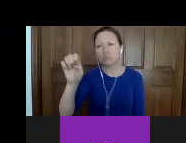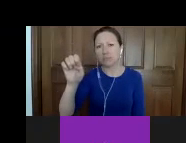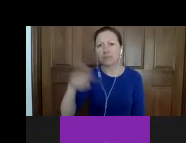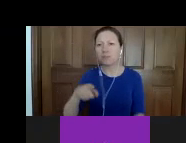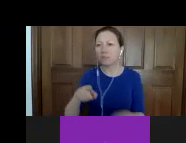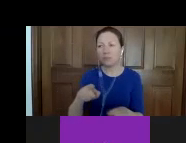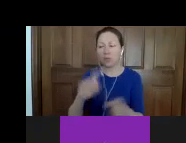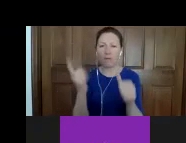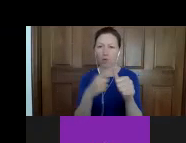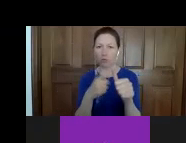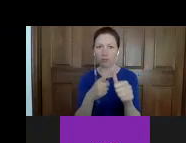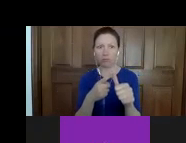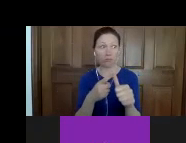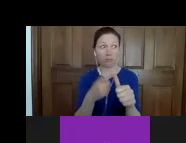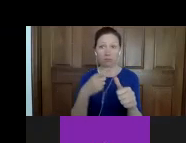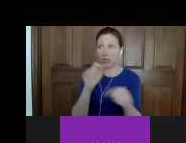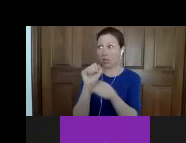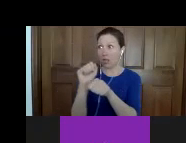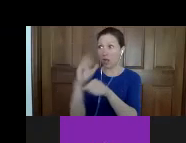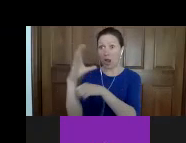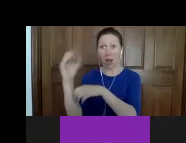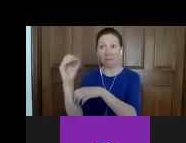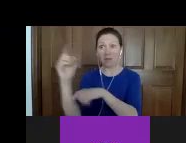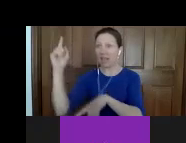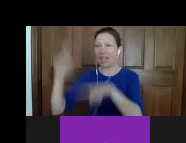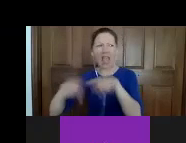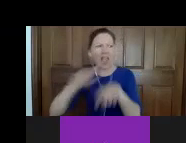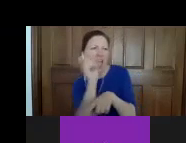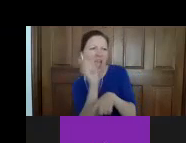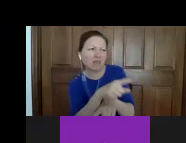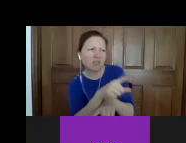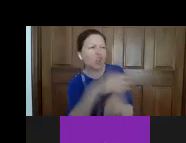disability. So an employer can't go, hey, you know, I've noticed you're in a wheelchair,